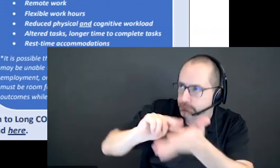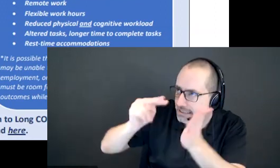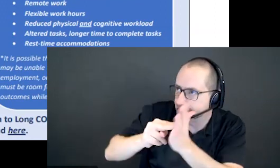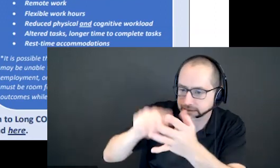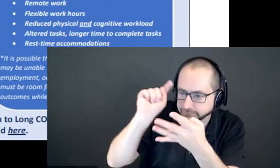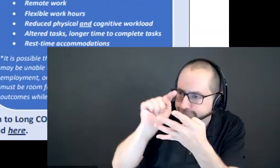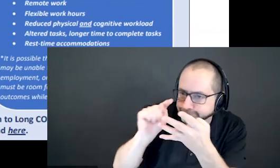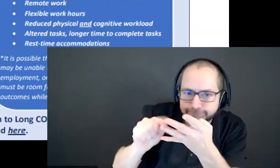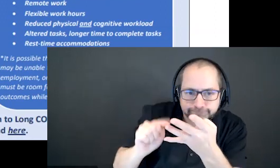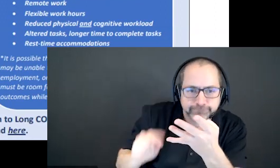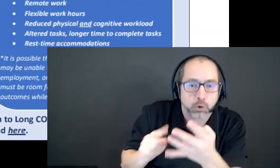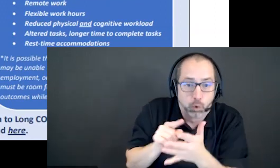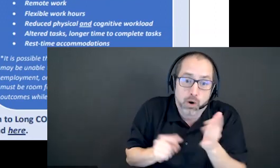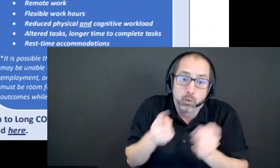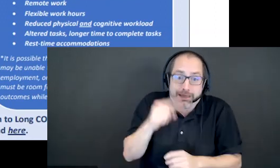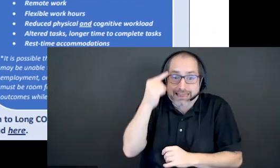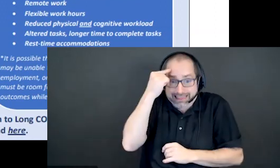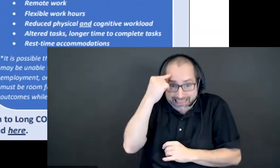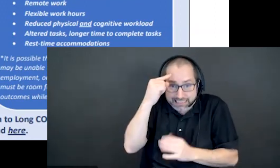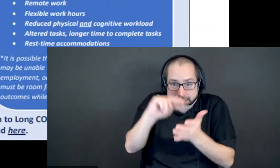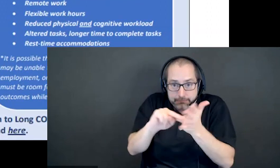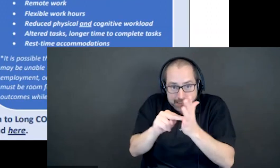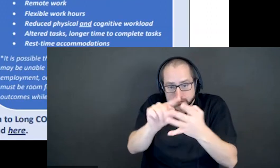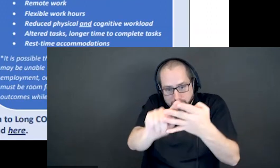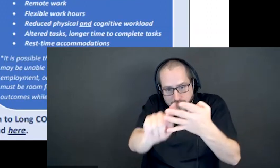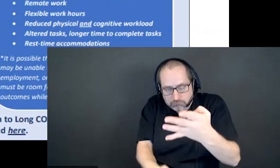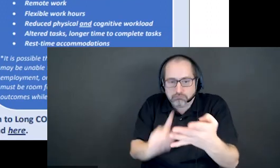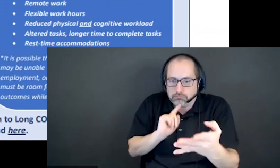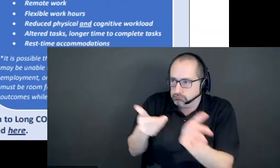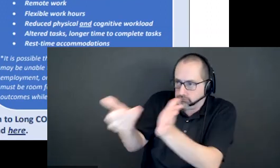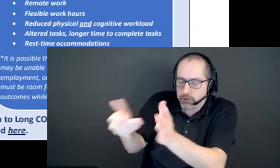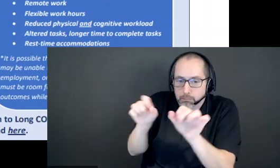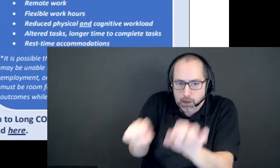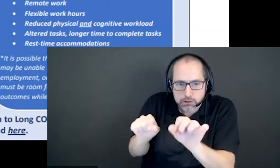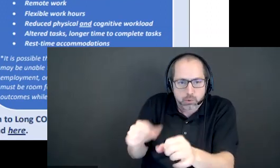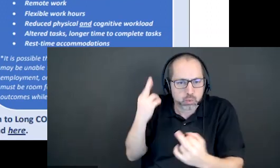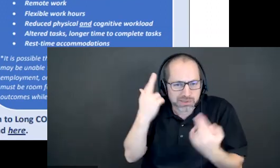about long COVID right now and maybe potential causes for it which you know this is still being